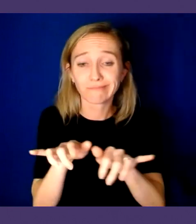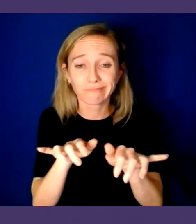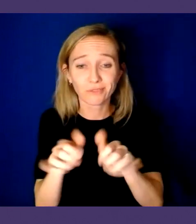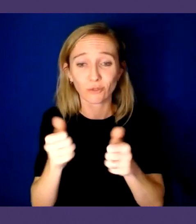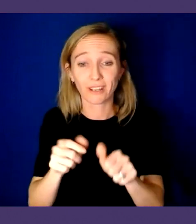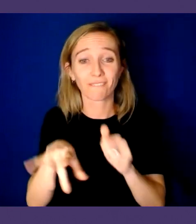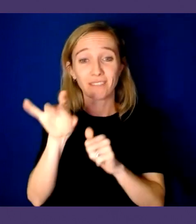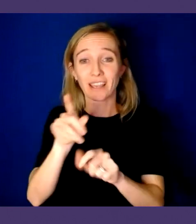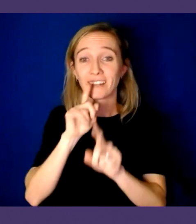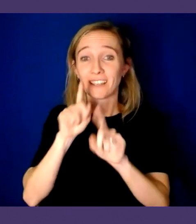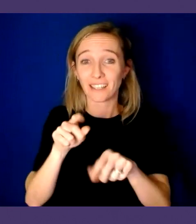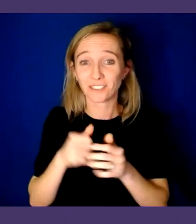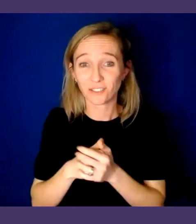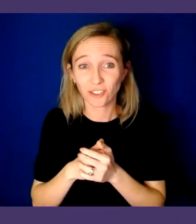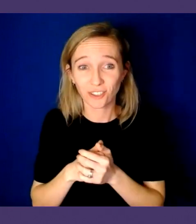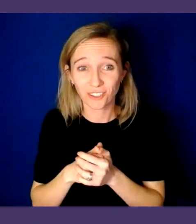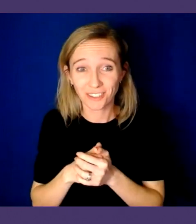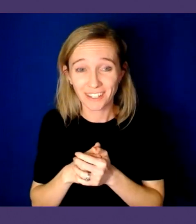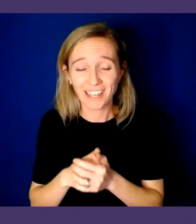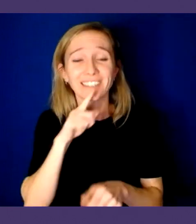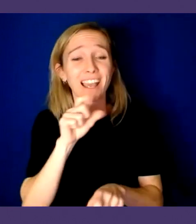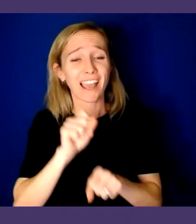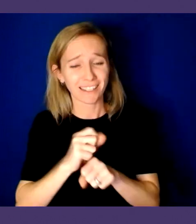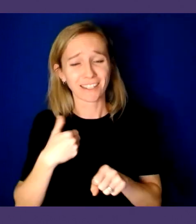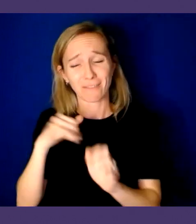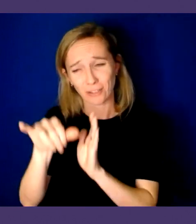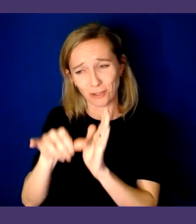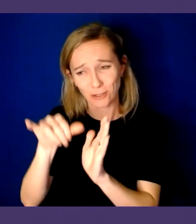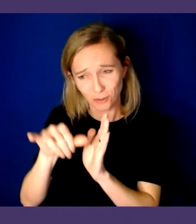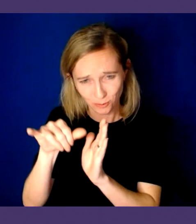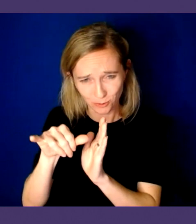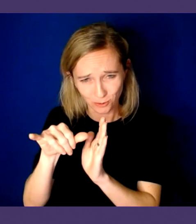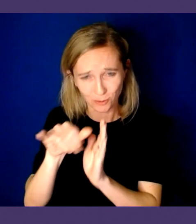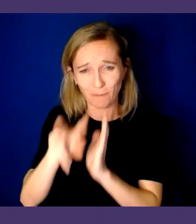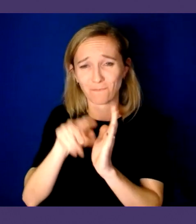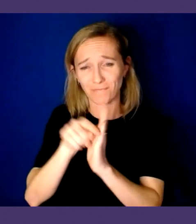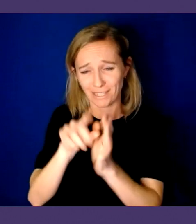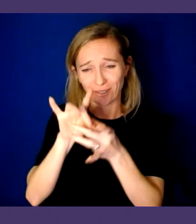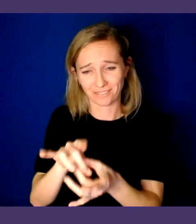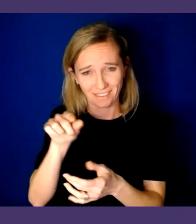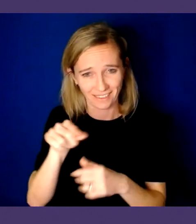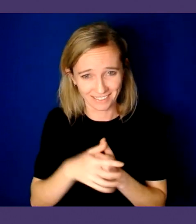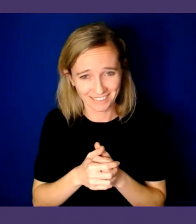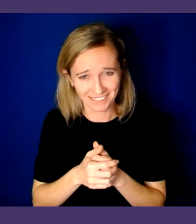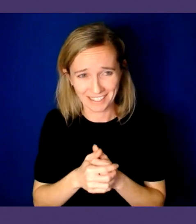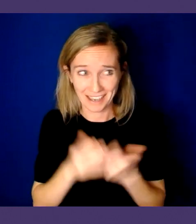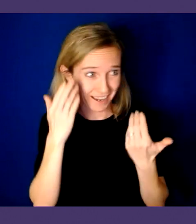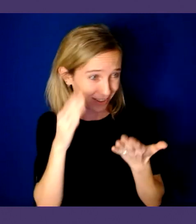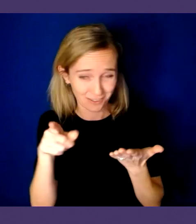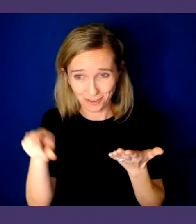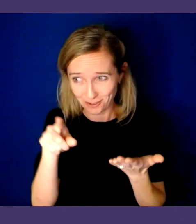addressed in a video on YouTube. I don't know how many people know, you heard it